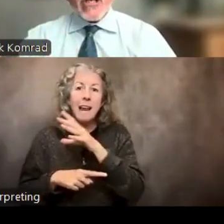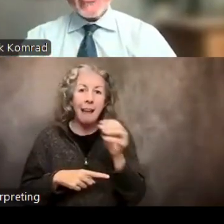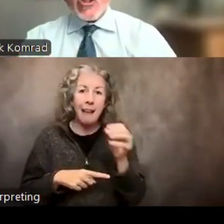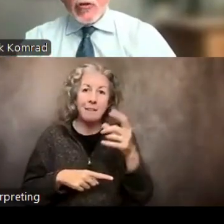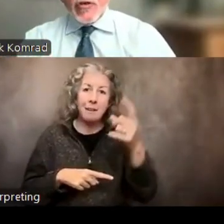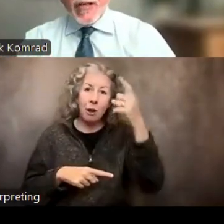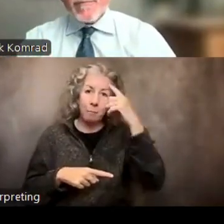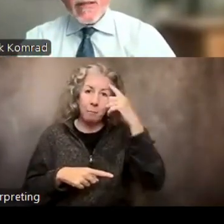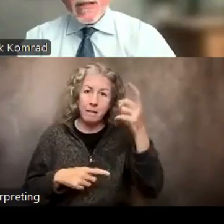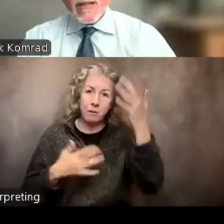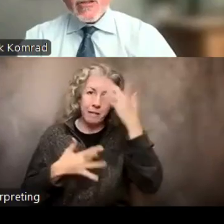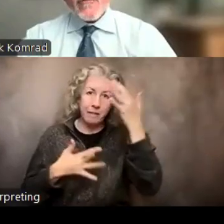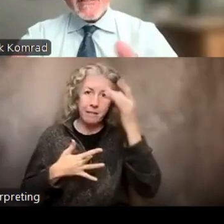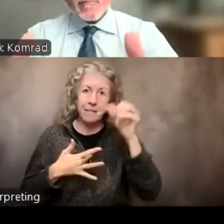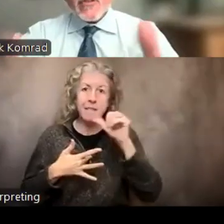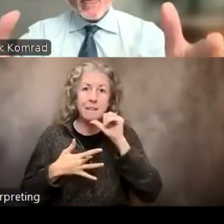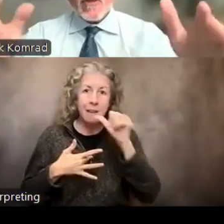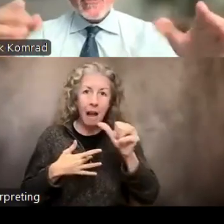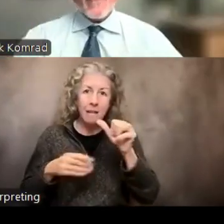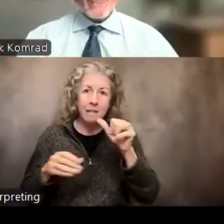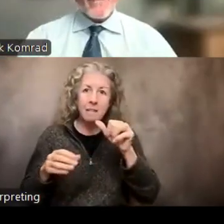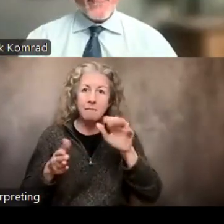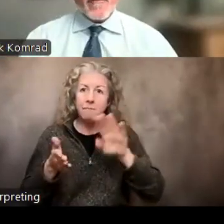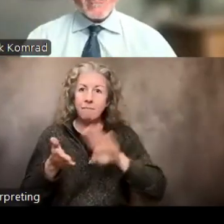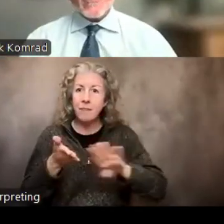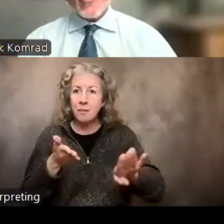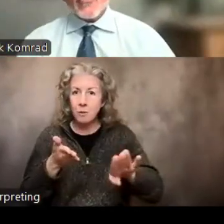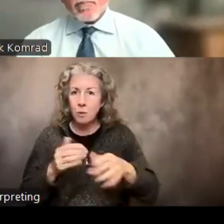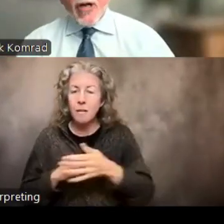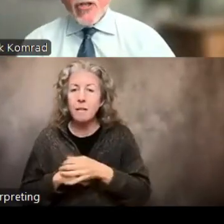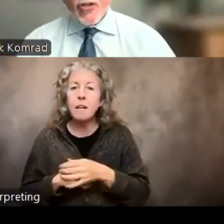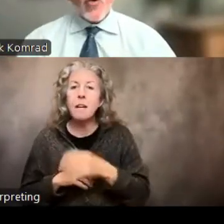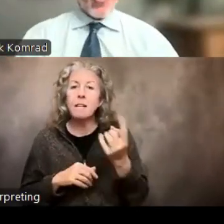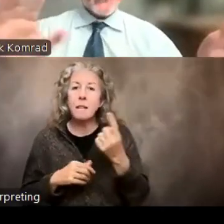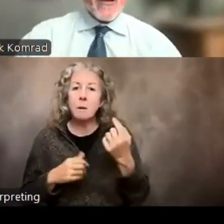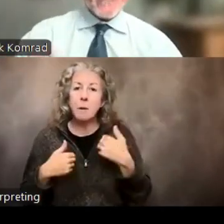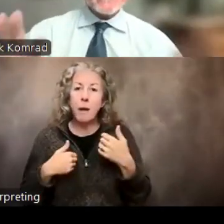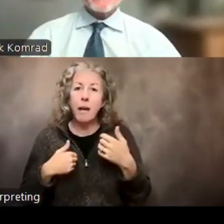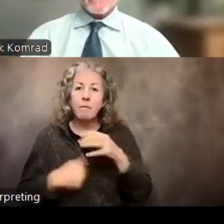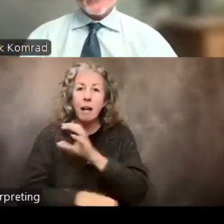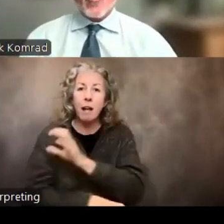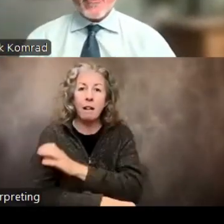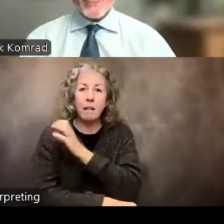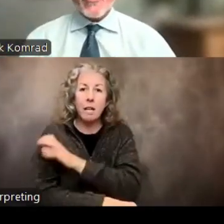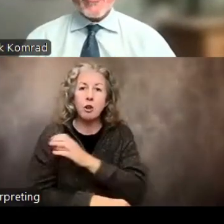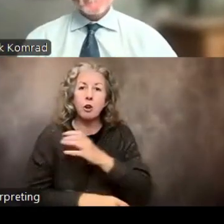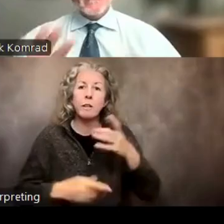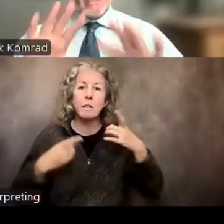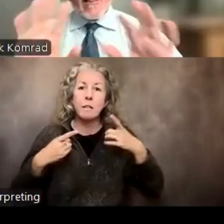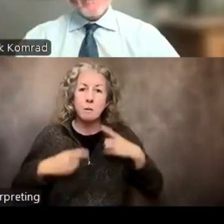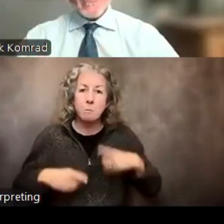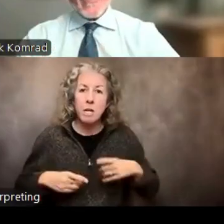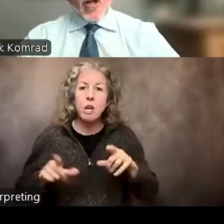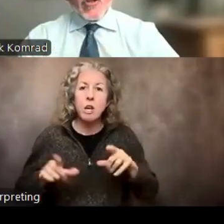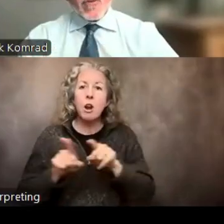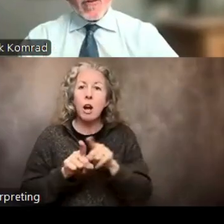excluded. So, for example, someone suffering from clinical depression who also has a spinal cord injury, they're eligible.